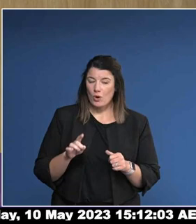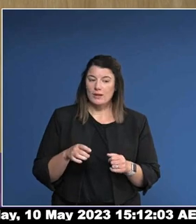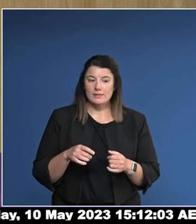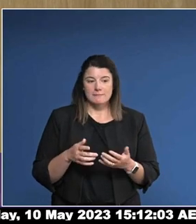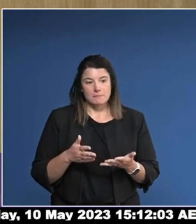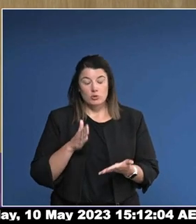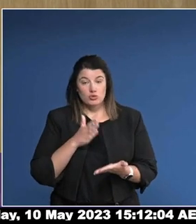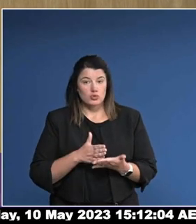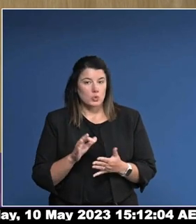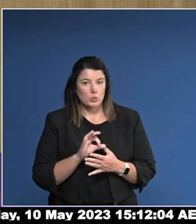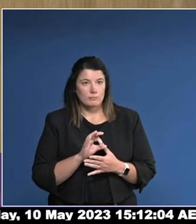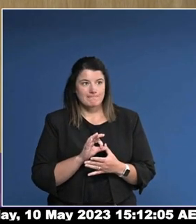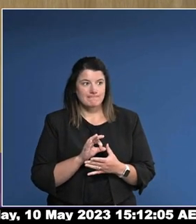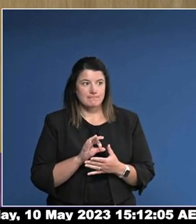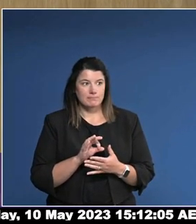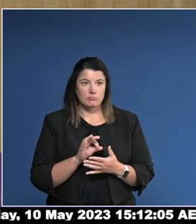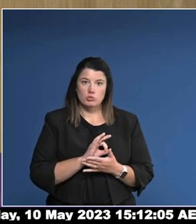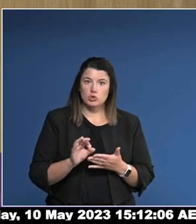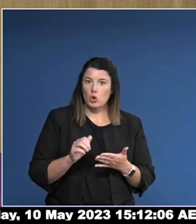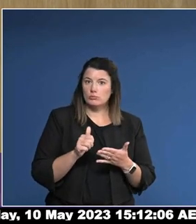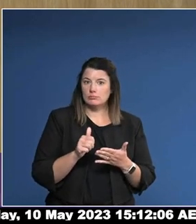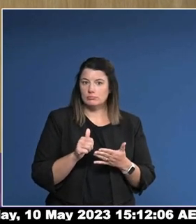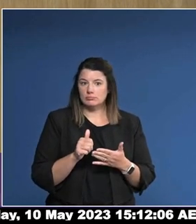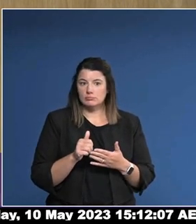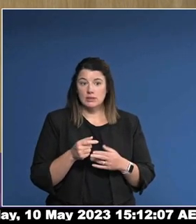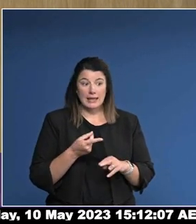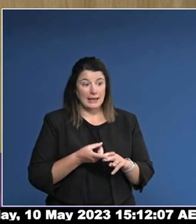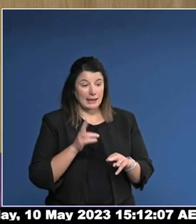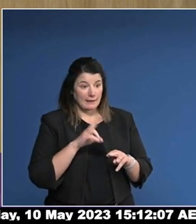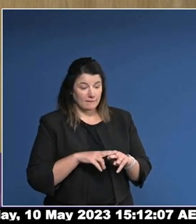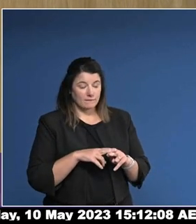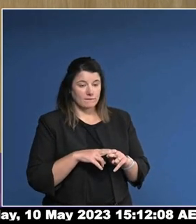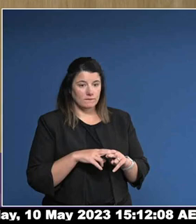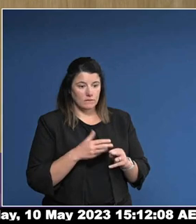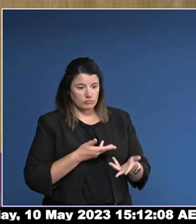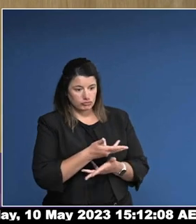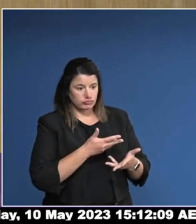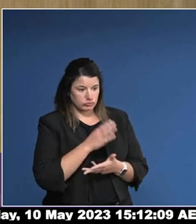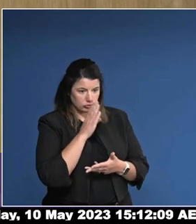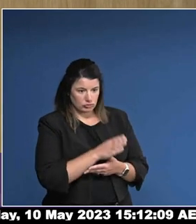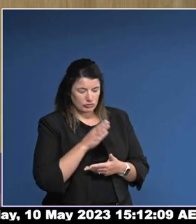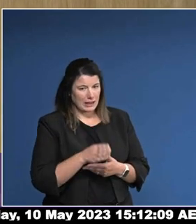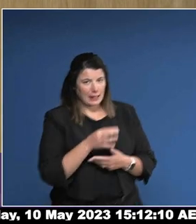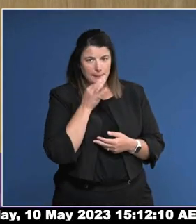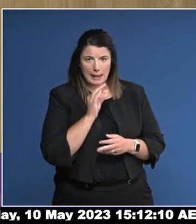our paediatric services not to have explored those alternatives and that would be done -